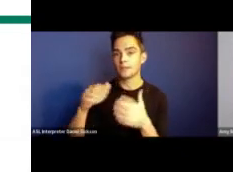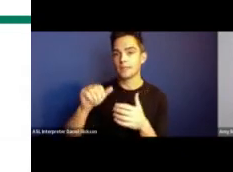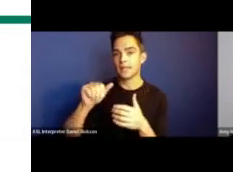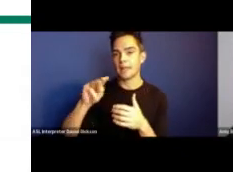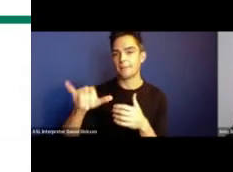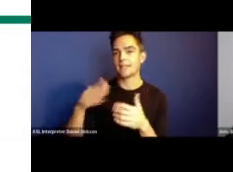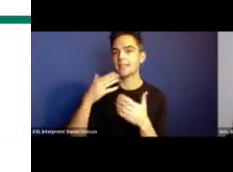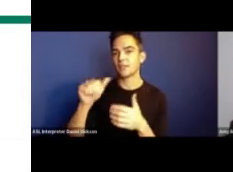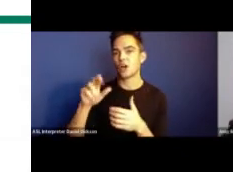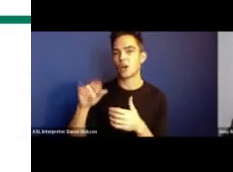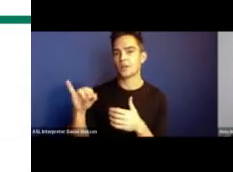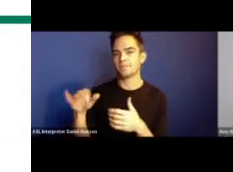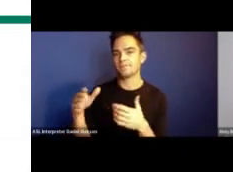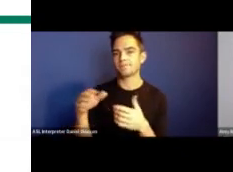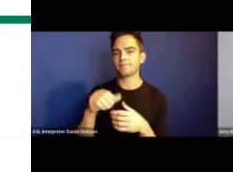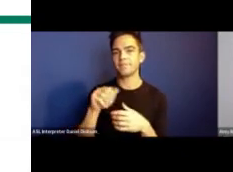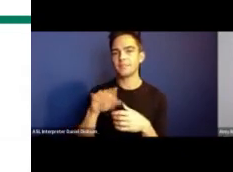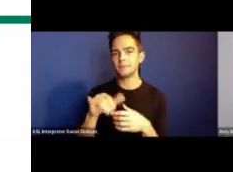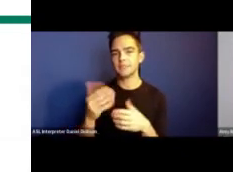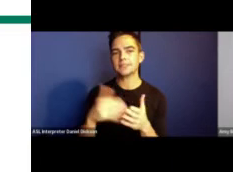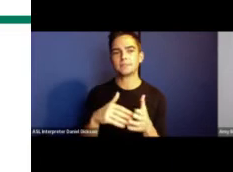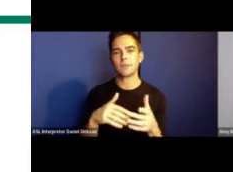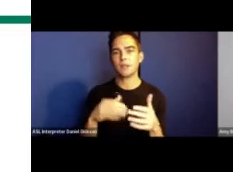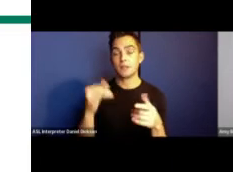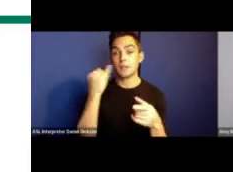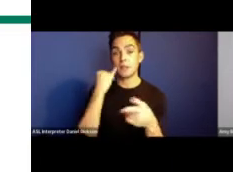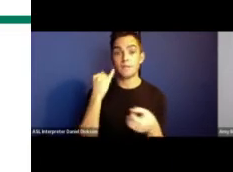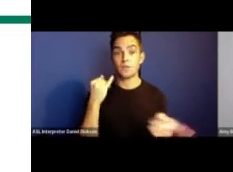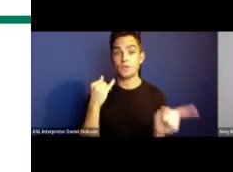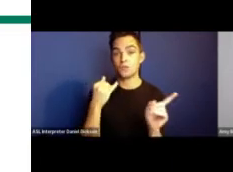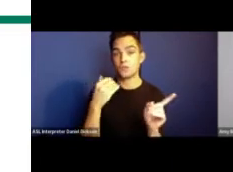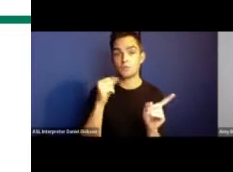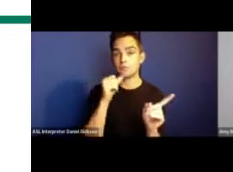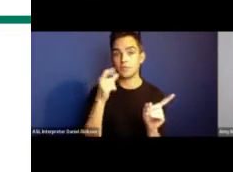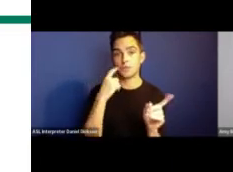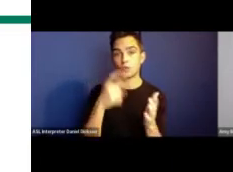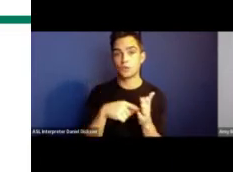Amy again. So in case you aren't noticing, there is a theme.